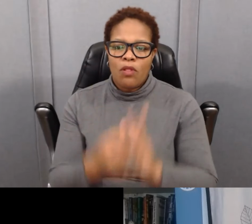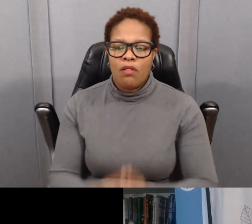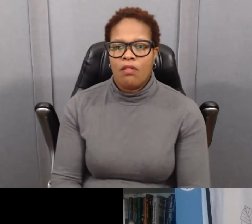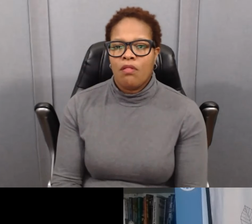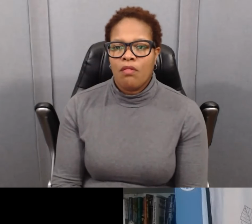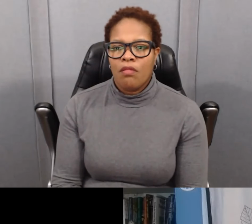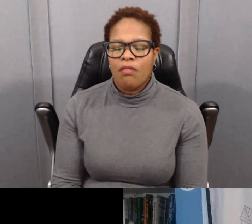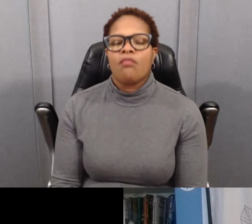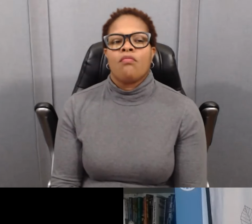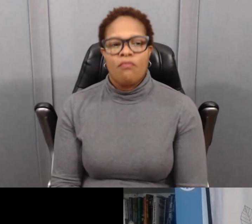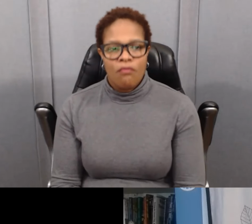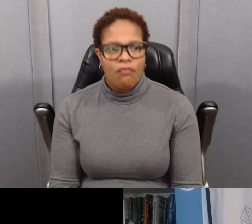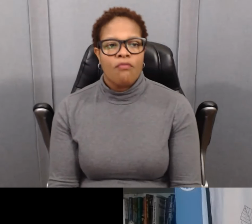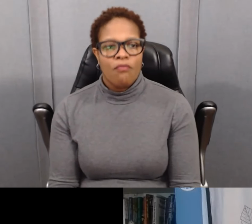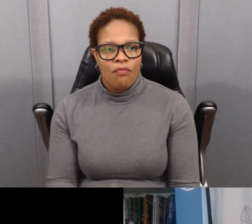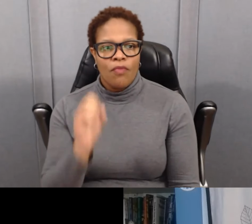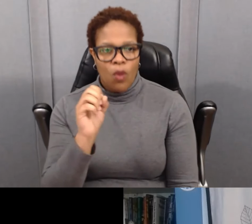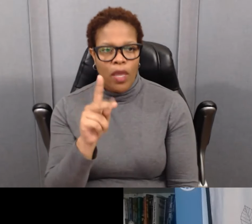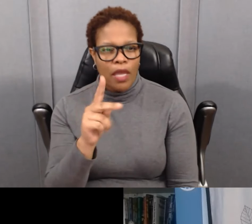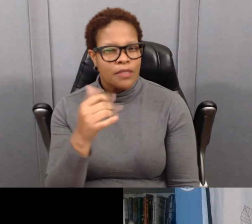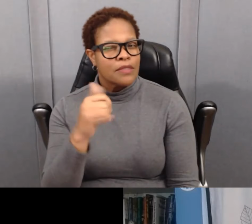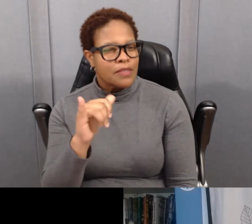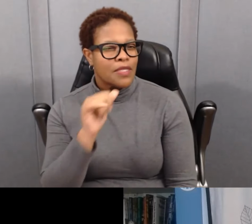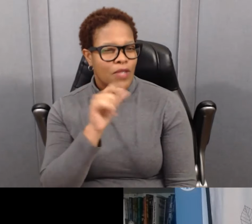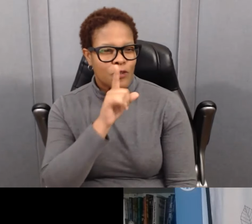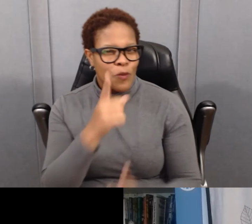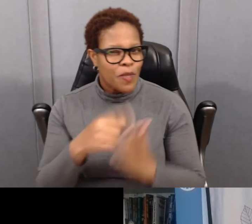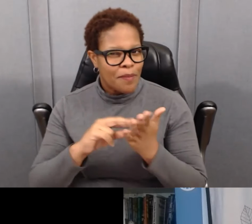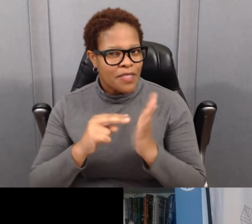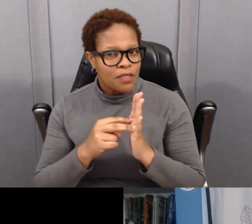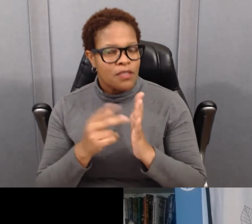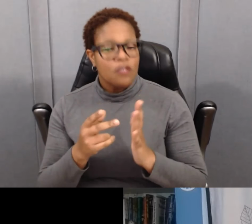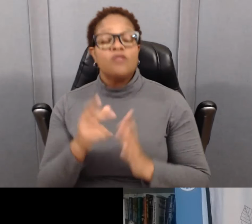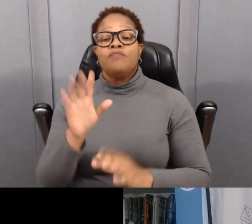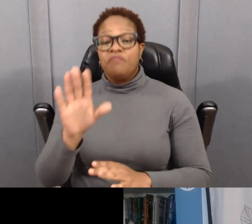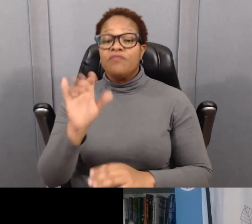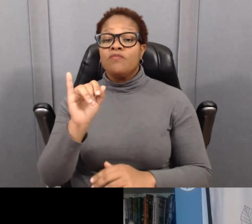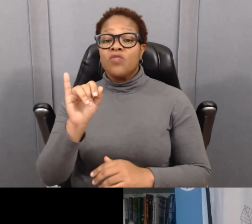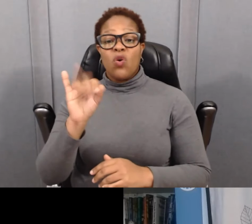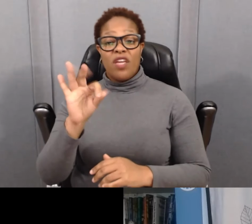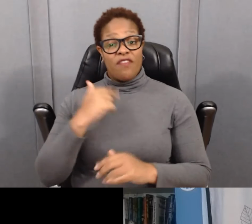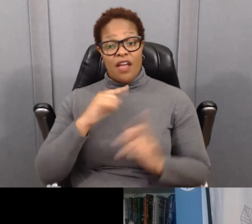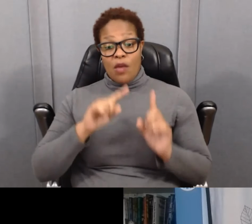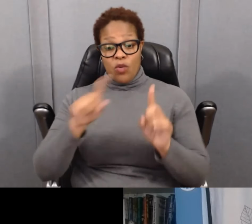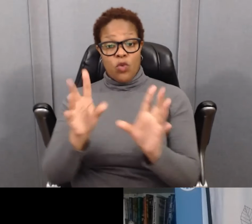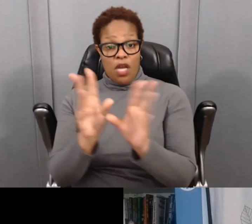Okay, I'm still not sure what that means, but so introducing, so if I was to go to a conference and introduce myself,